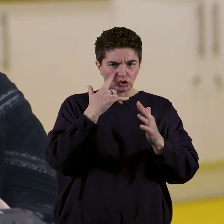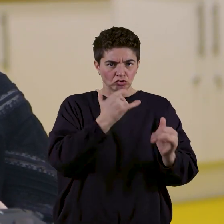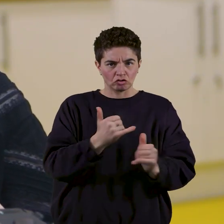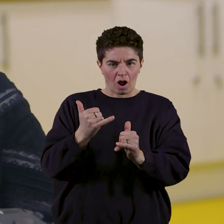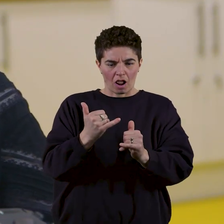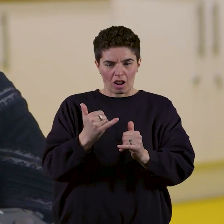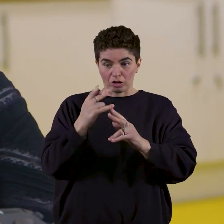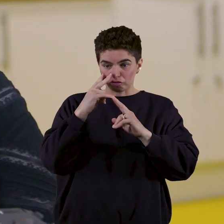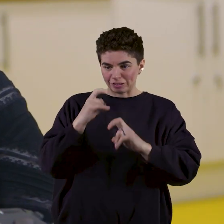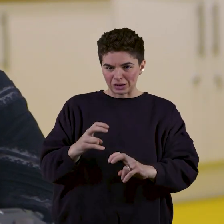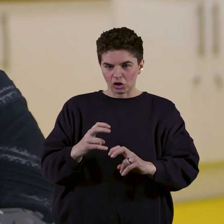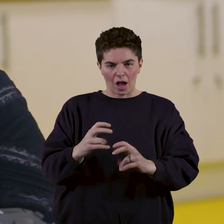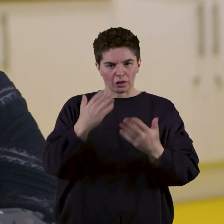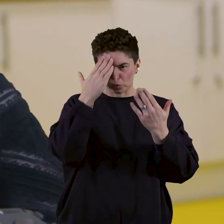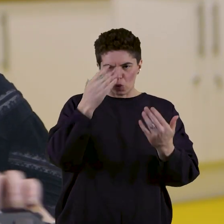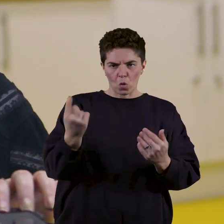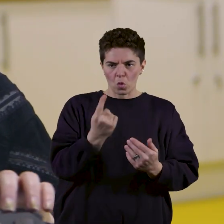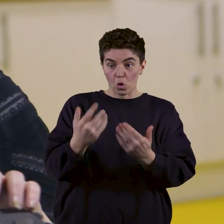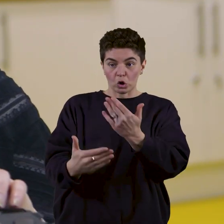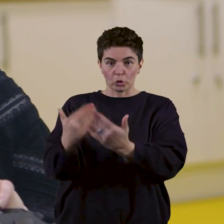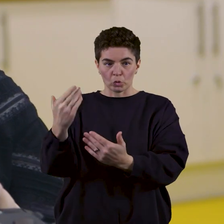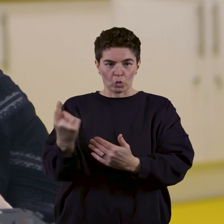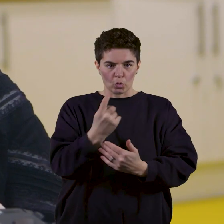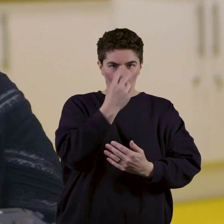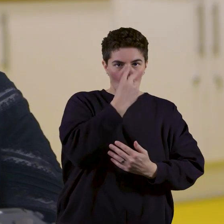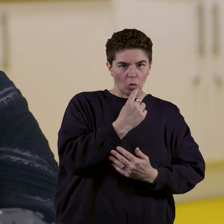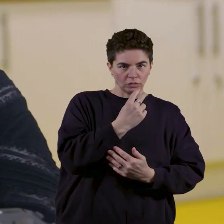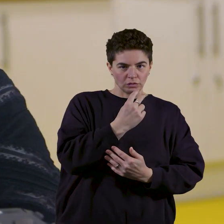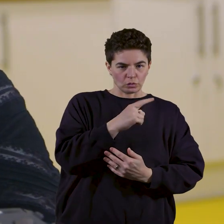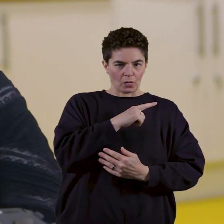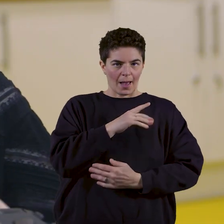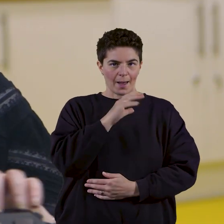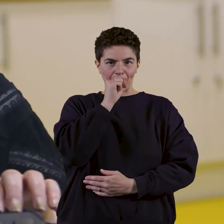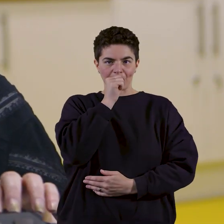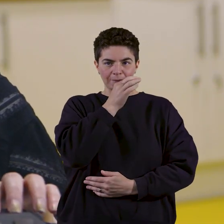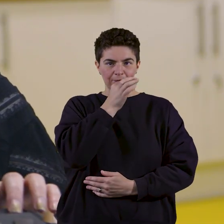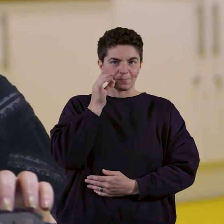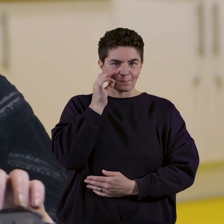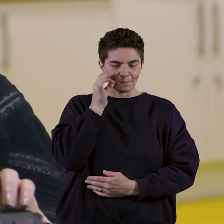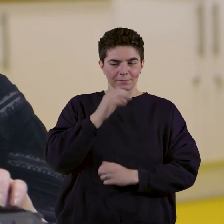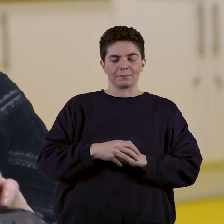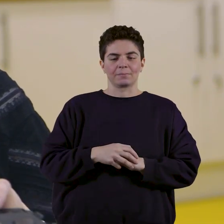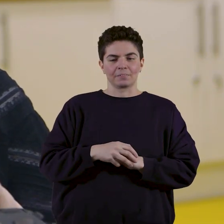do not know who gets the new treatment and who gets the usual treatment.